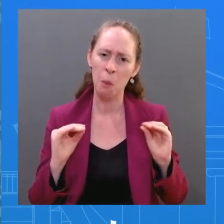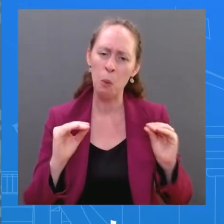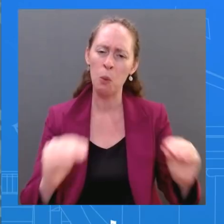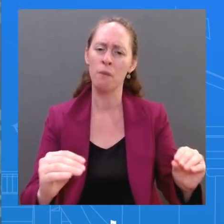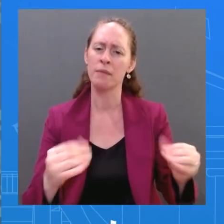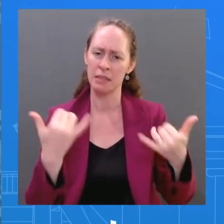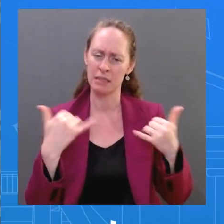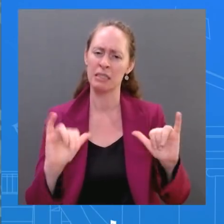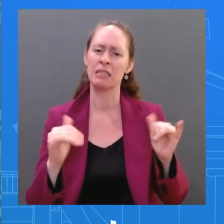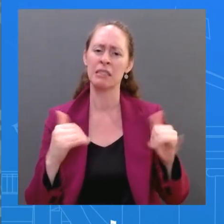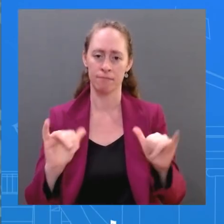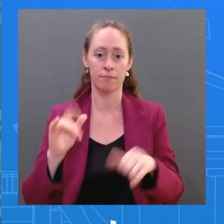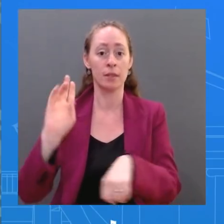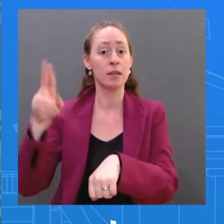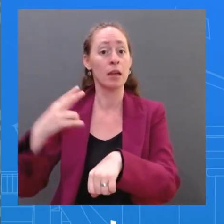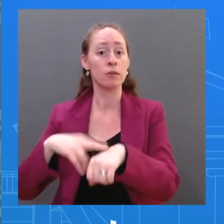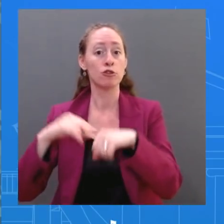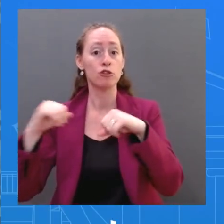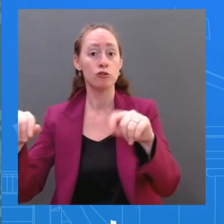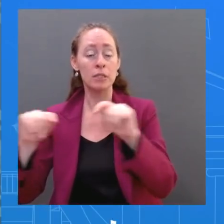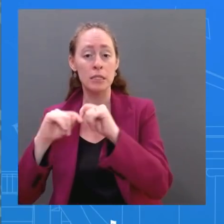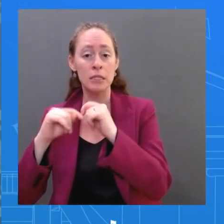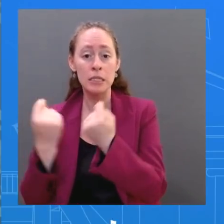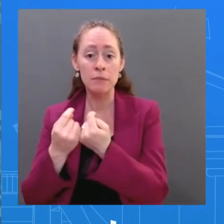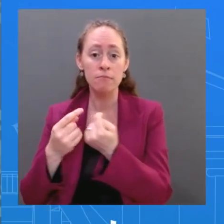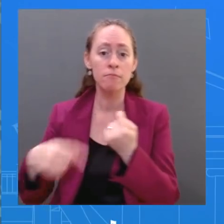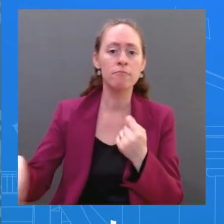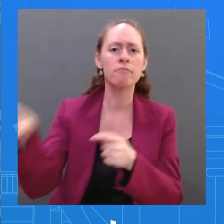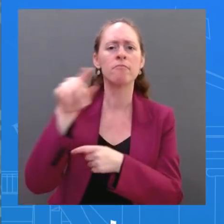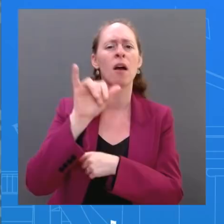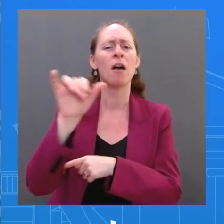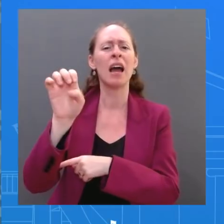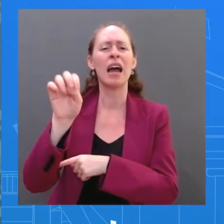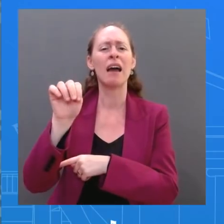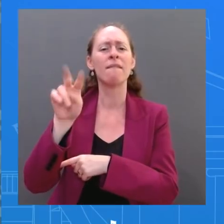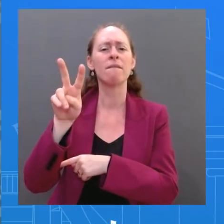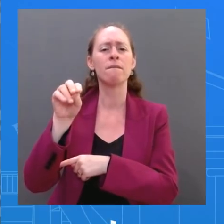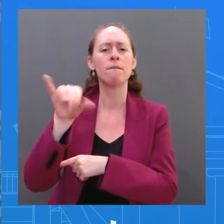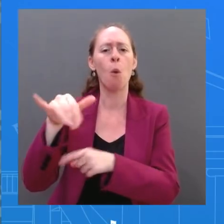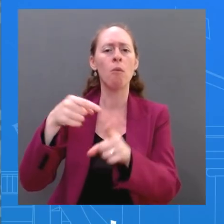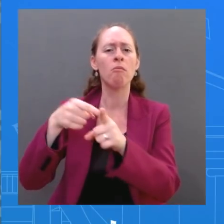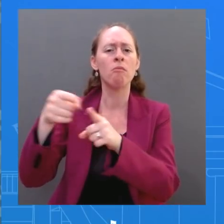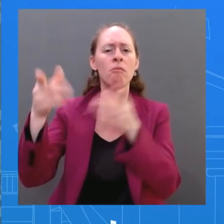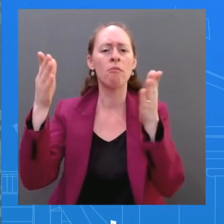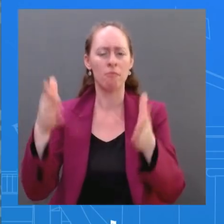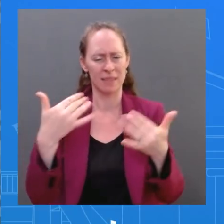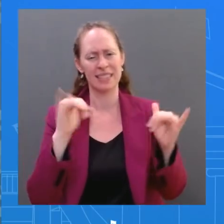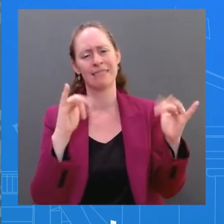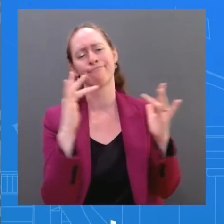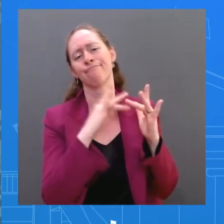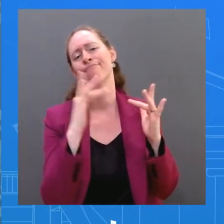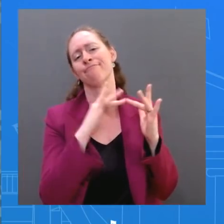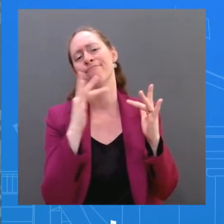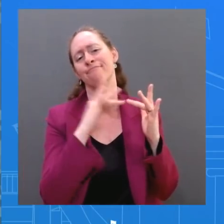that I just spoke about -- we're going to do everything that we can to bring home Brittney Griner safely